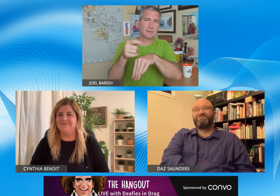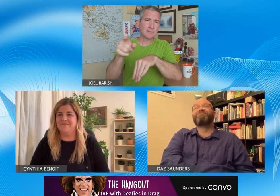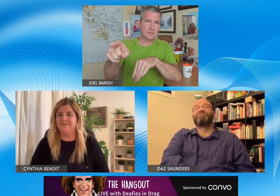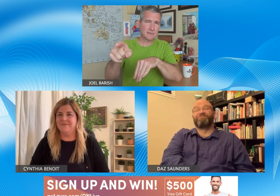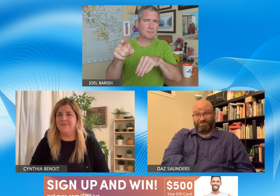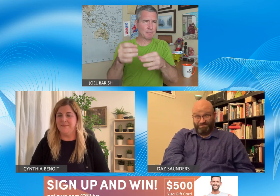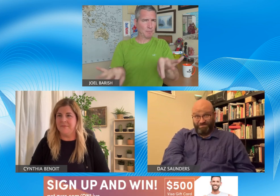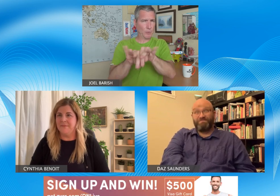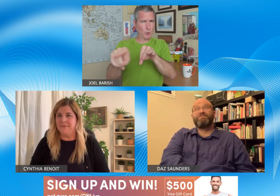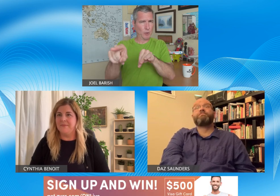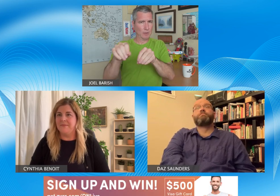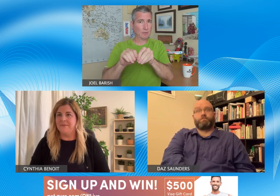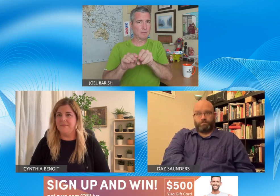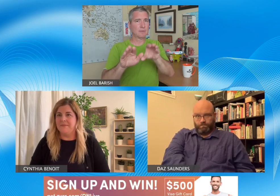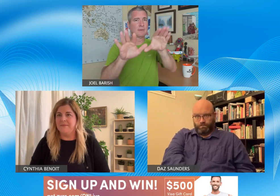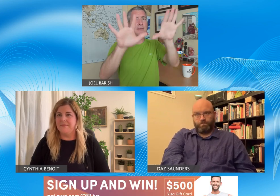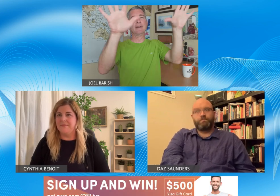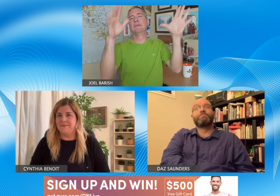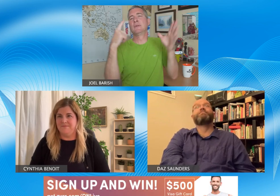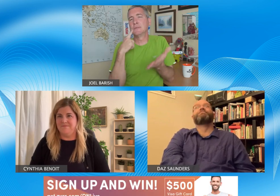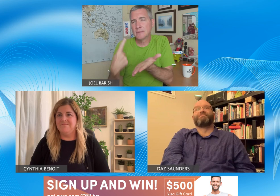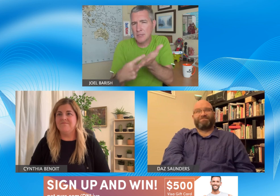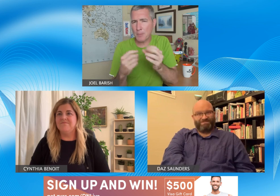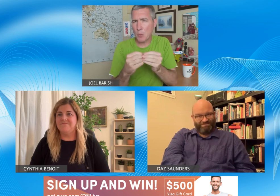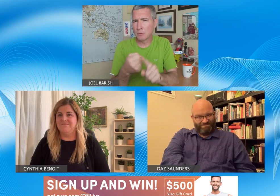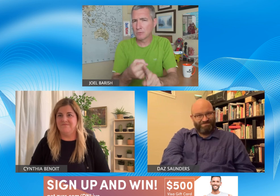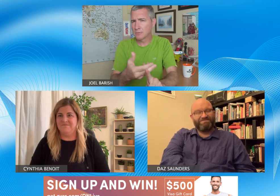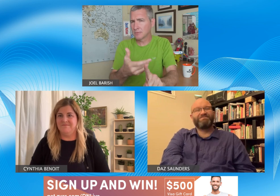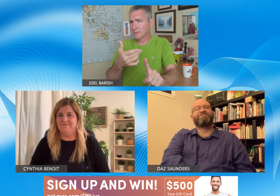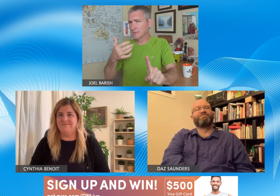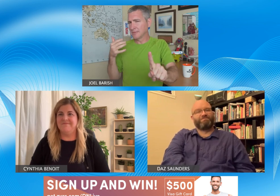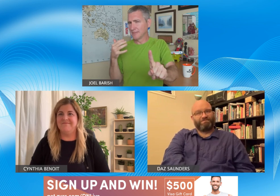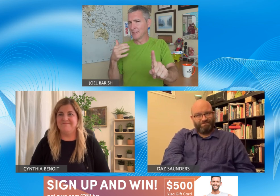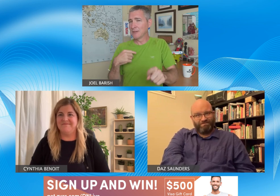What’s all that about? Well Martha’s Vineyard is actually an island of historical significance in the shaping and developing of ASL.